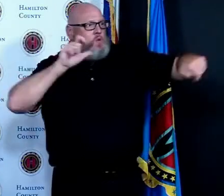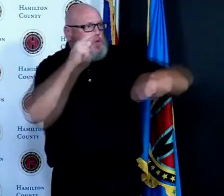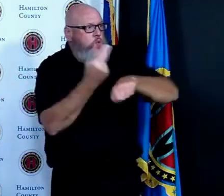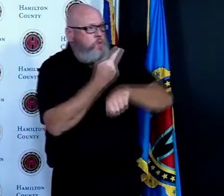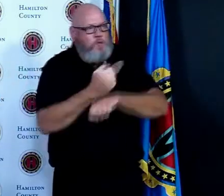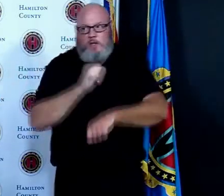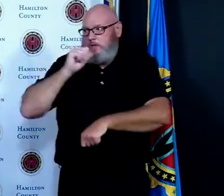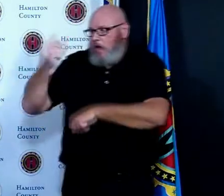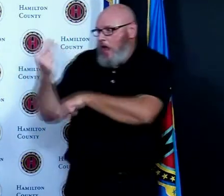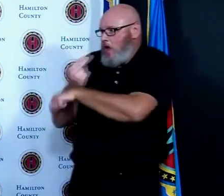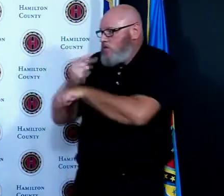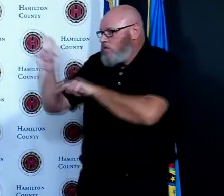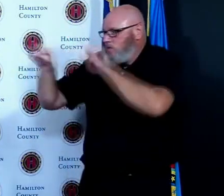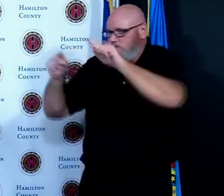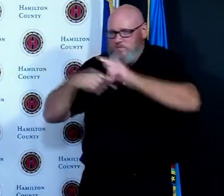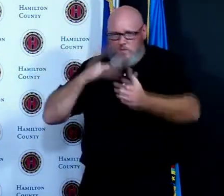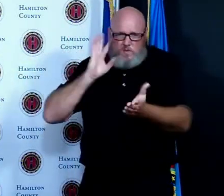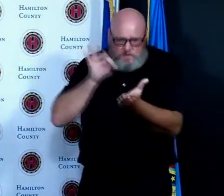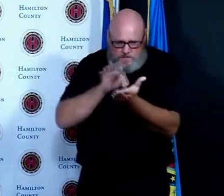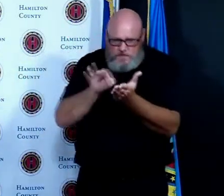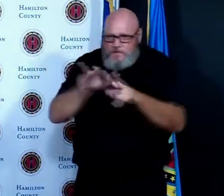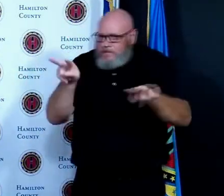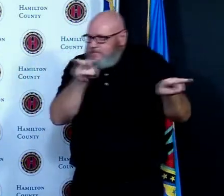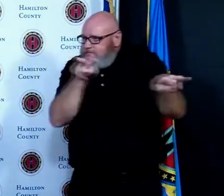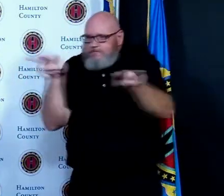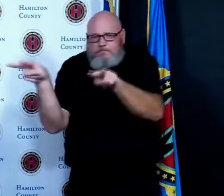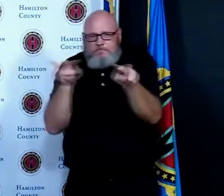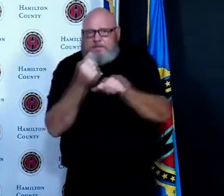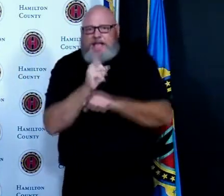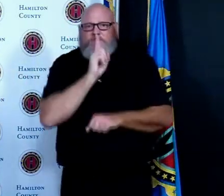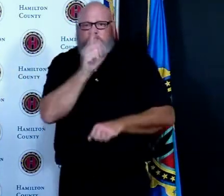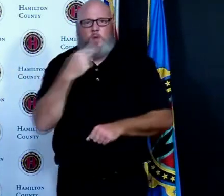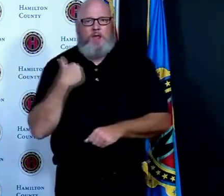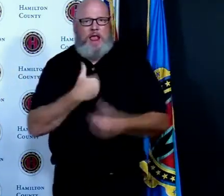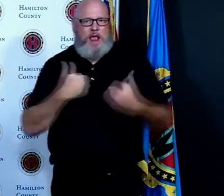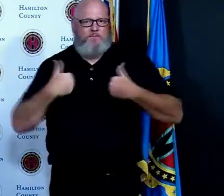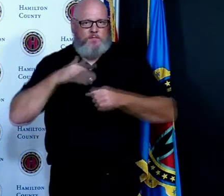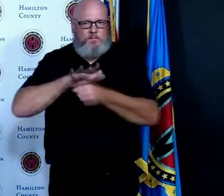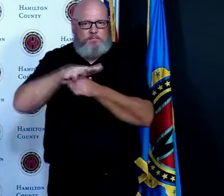virus is first introduced we didn't have adequate testing we really were sort of flying a blind